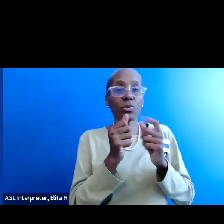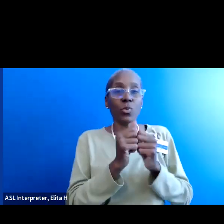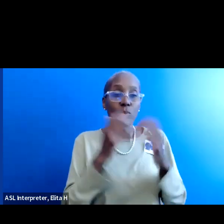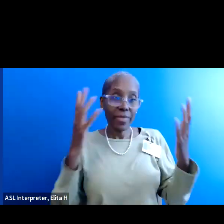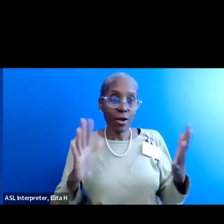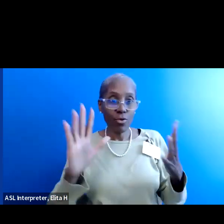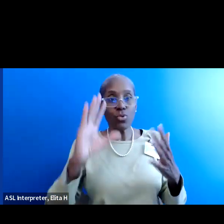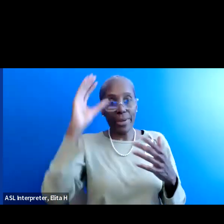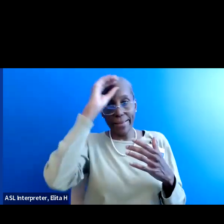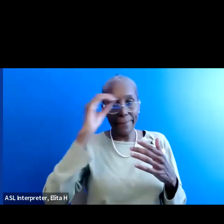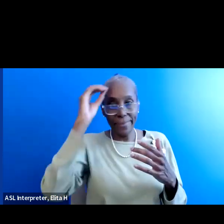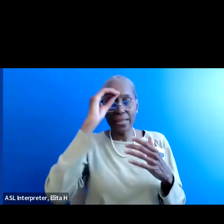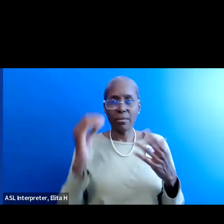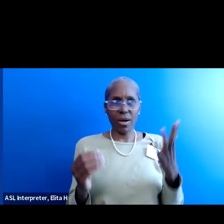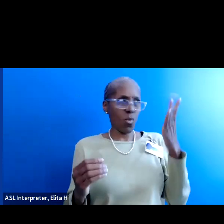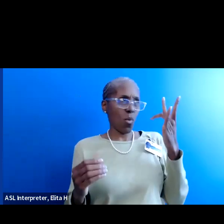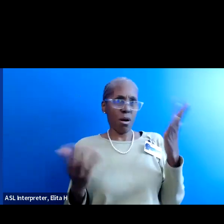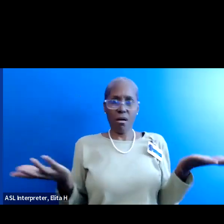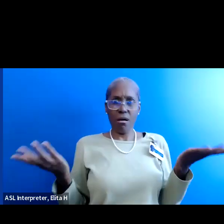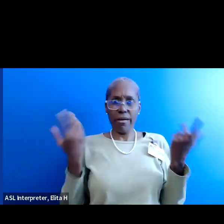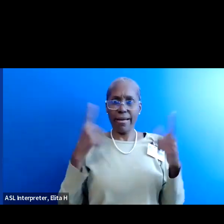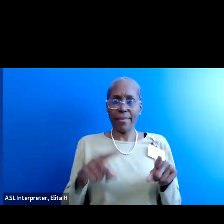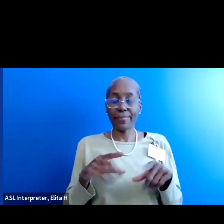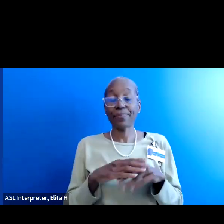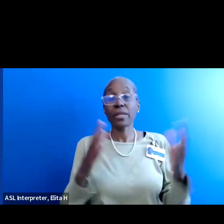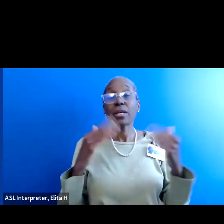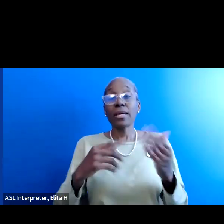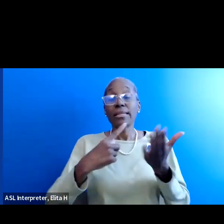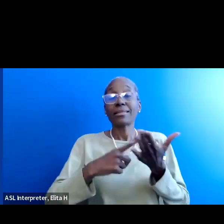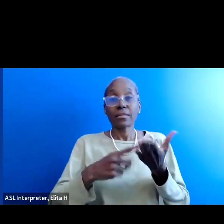opinion about why it happened. And discuss your resolution goals.